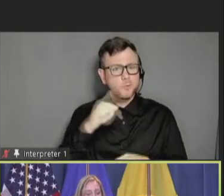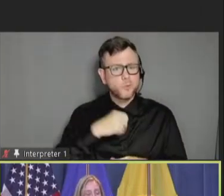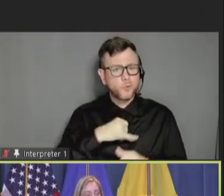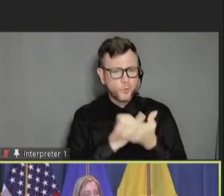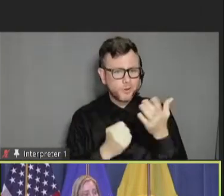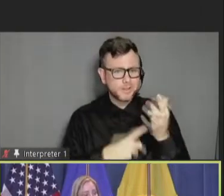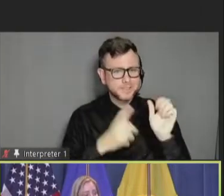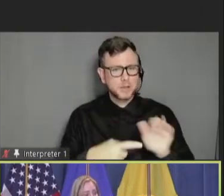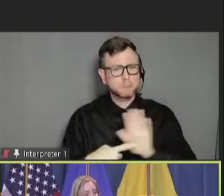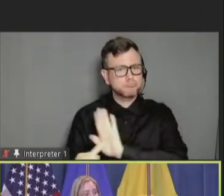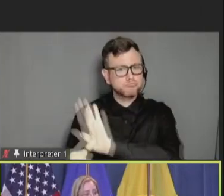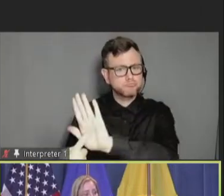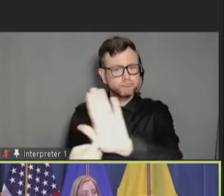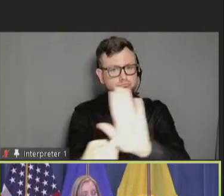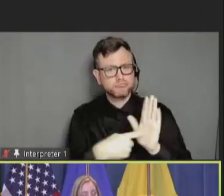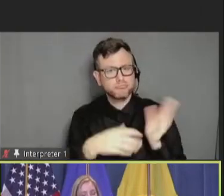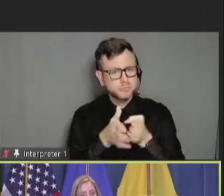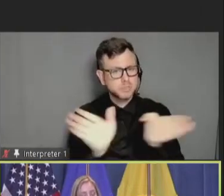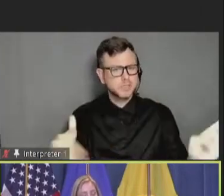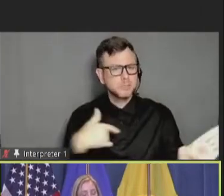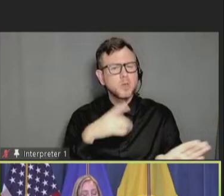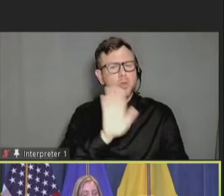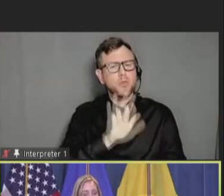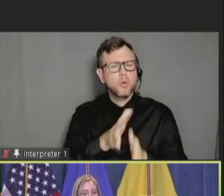to validate their efforts for what they have contributed to during the pandemic.